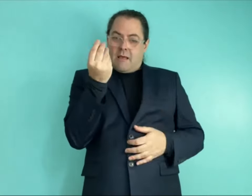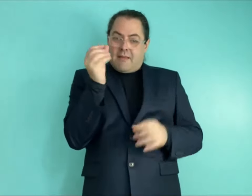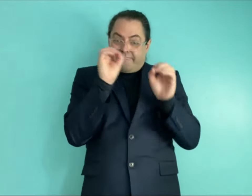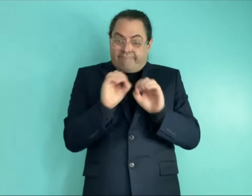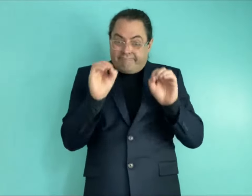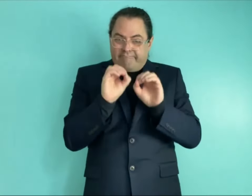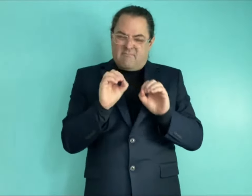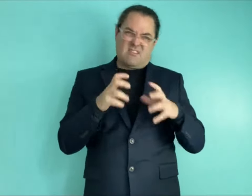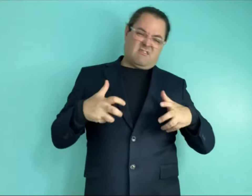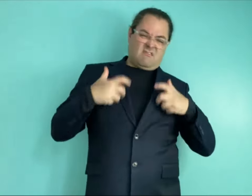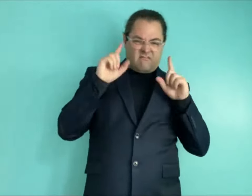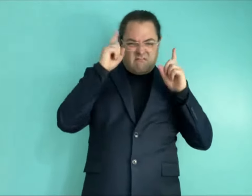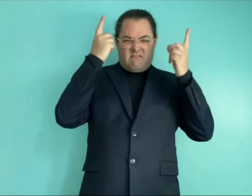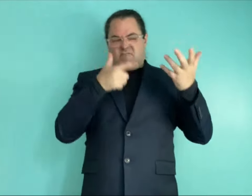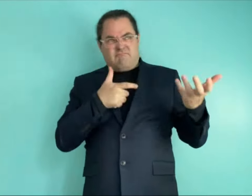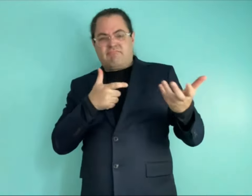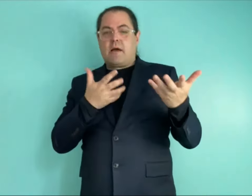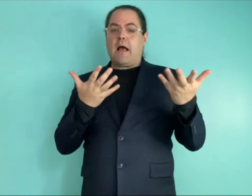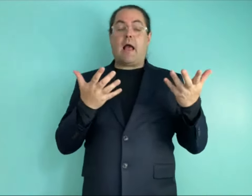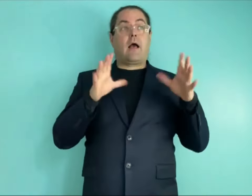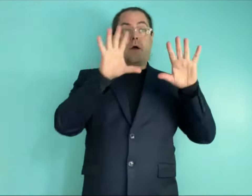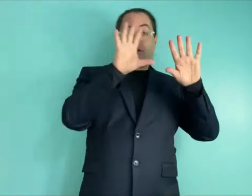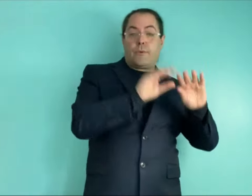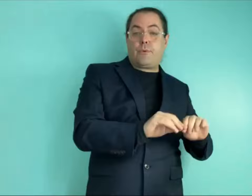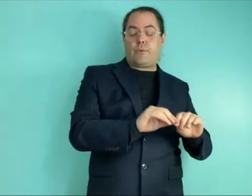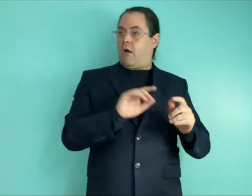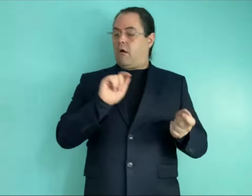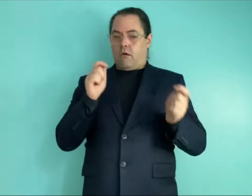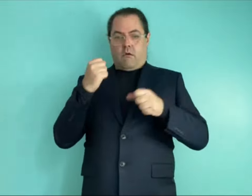16:23:54 to peace, not only piece of the entire continent but peace at national level, not